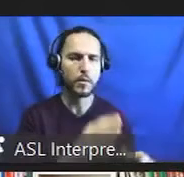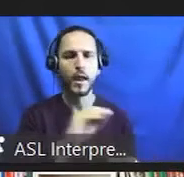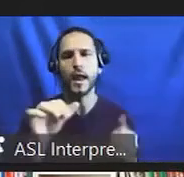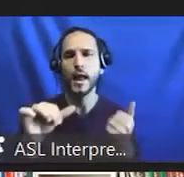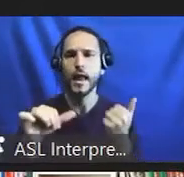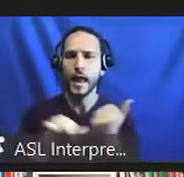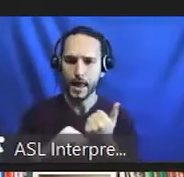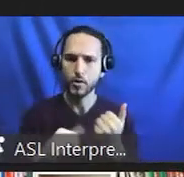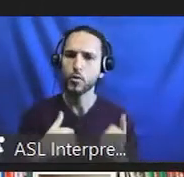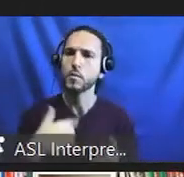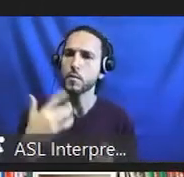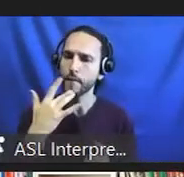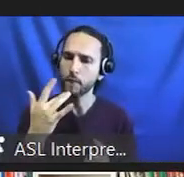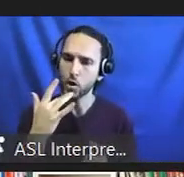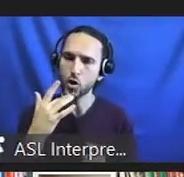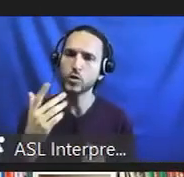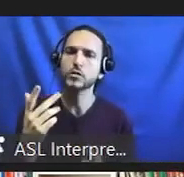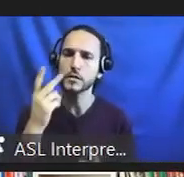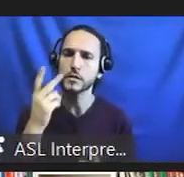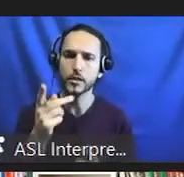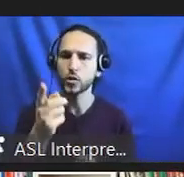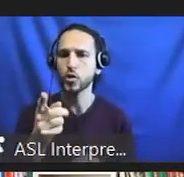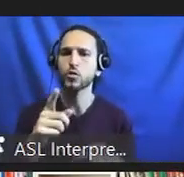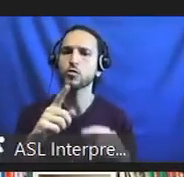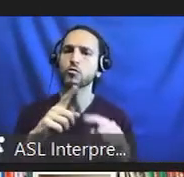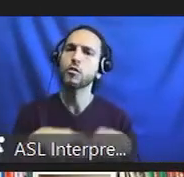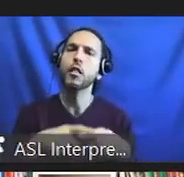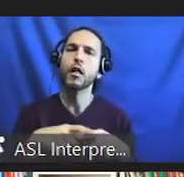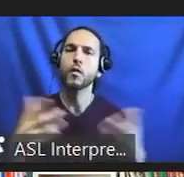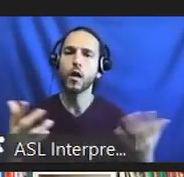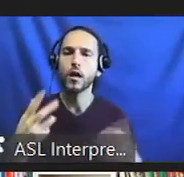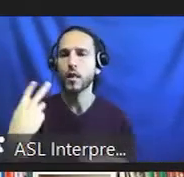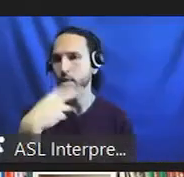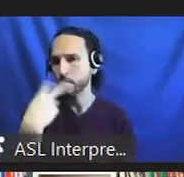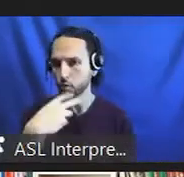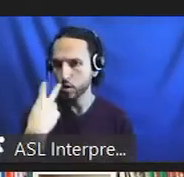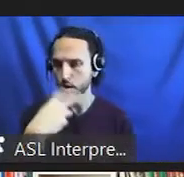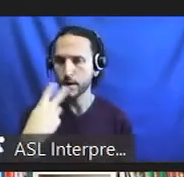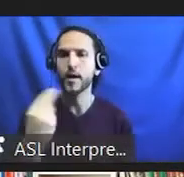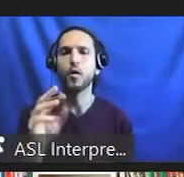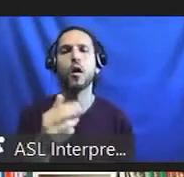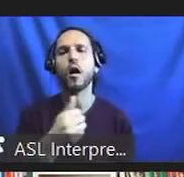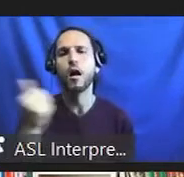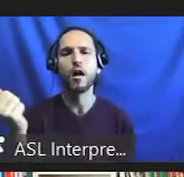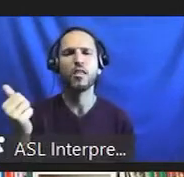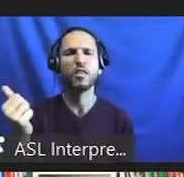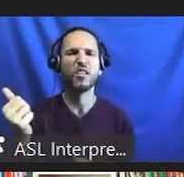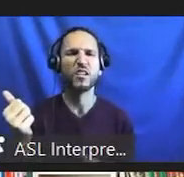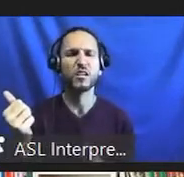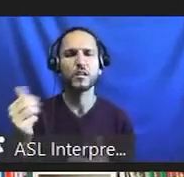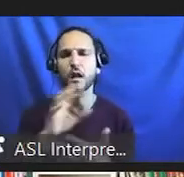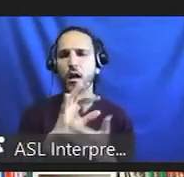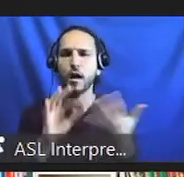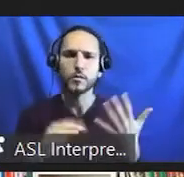We would rather see you rely upon lip reading and other ways of communicating because we think